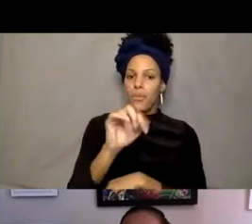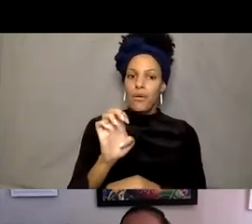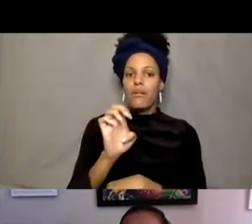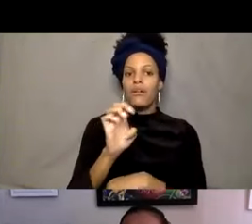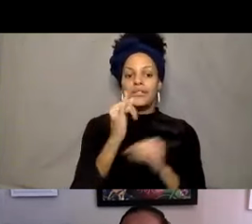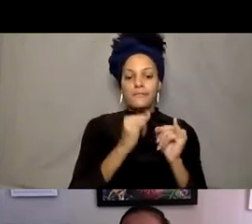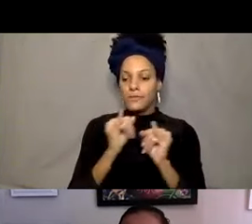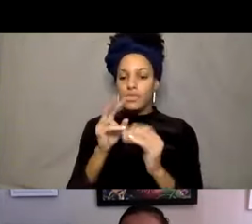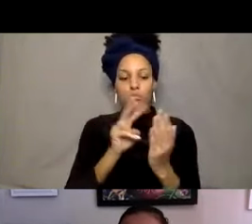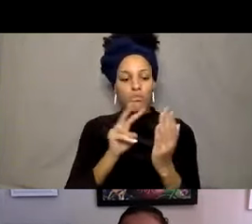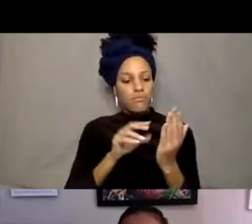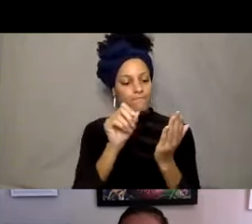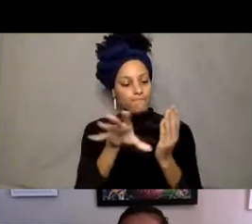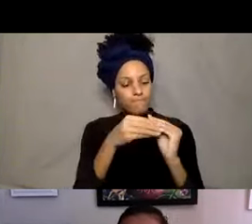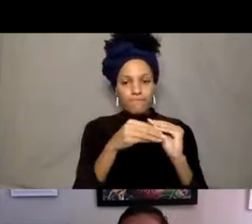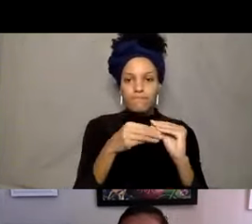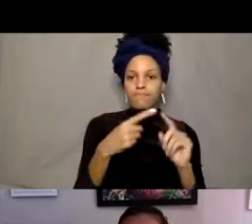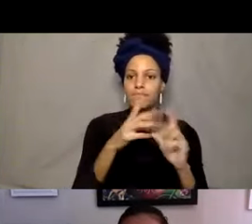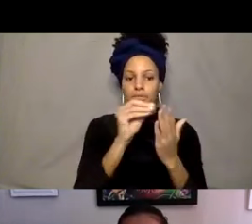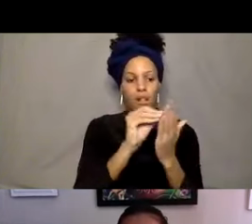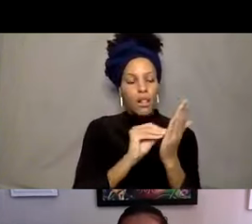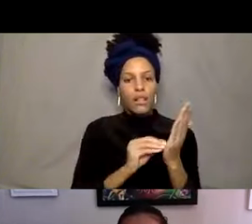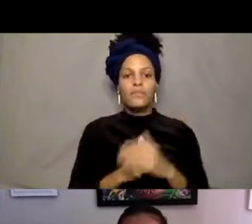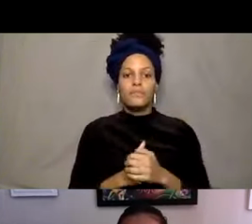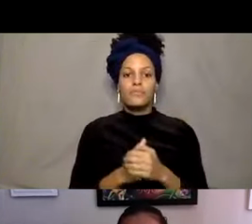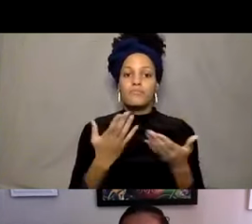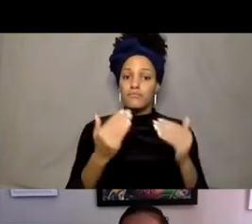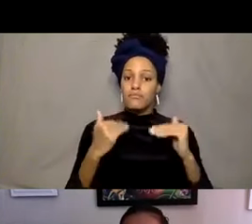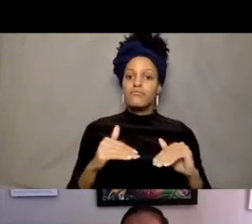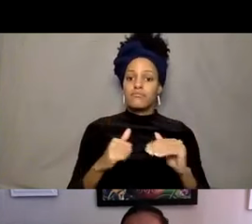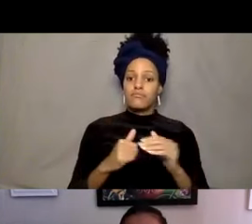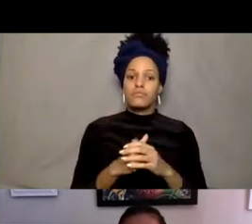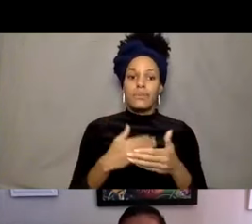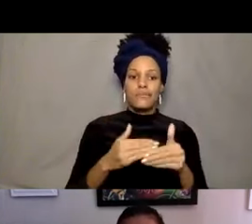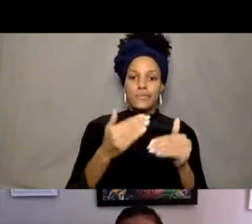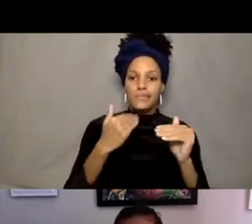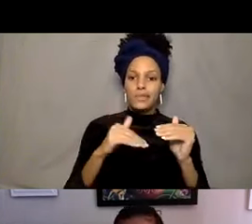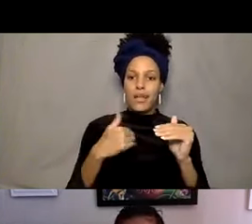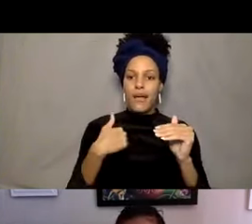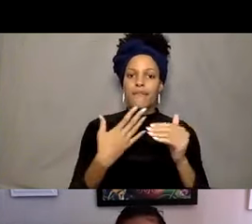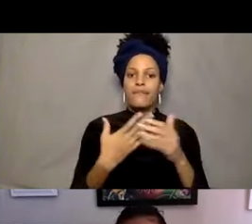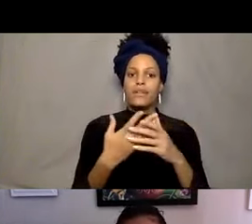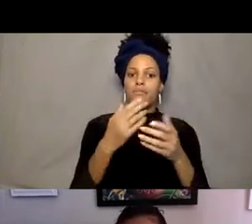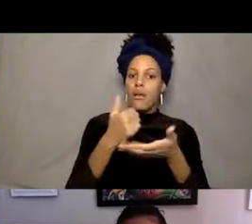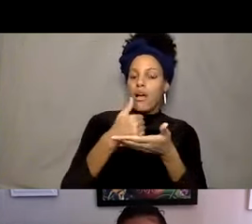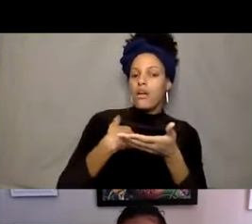Panelists are trained on the grant guidelines and provided with a guide to help them rate each application on the grant criteria.